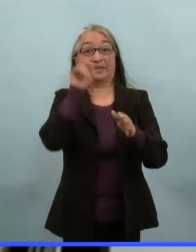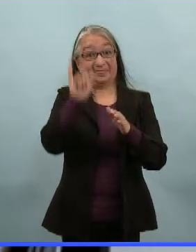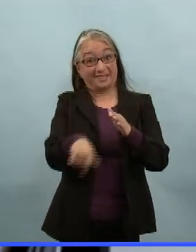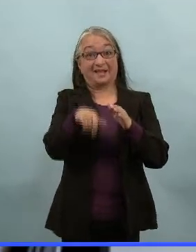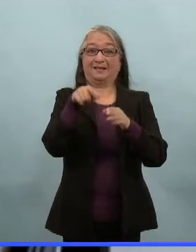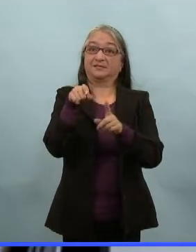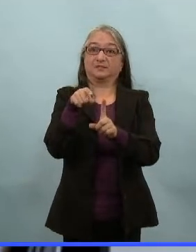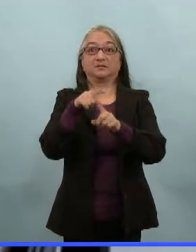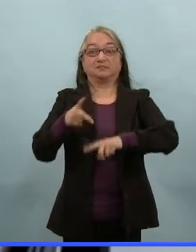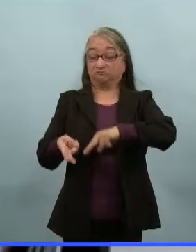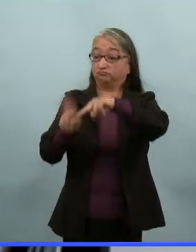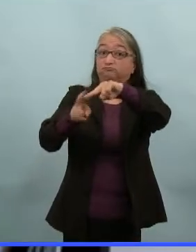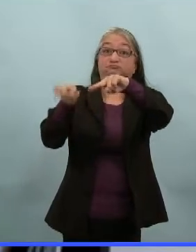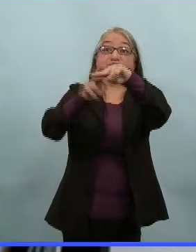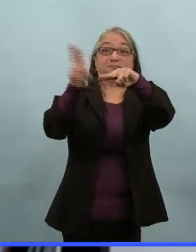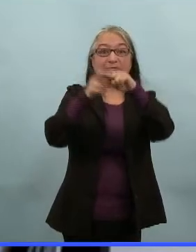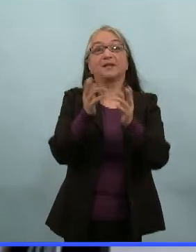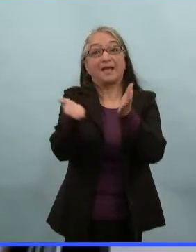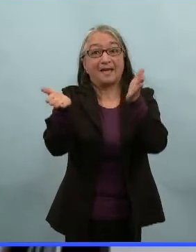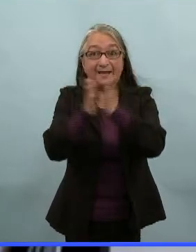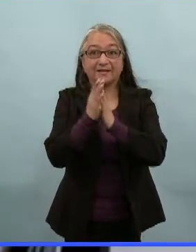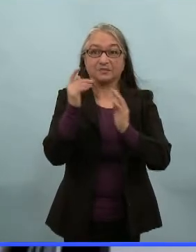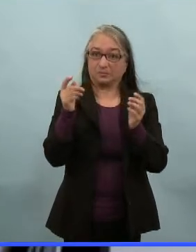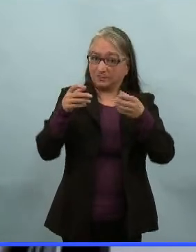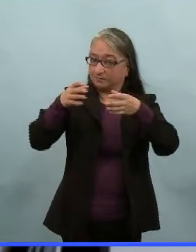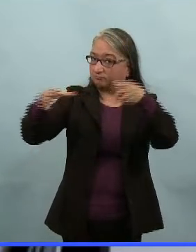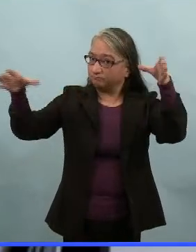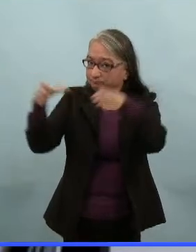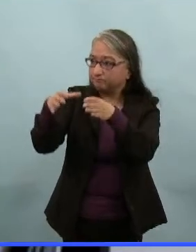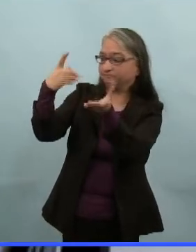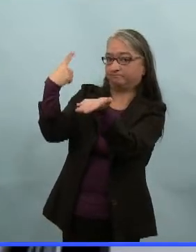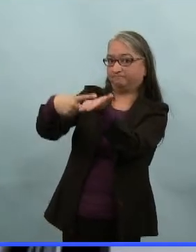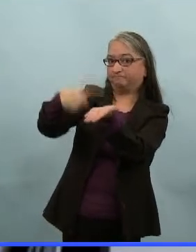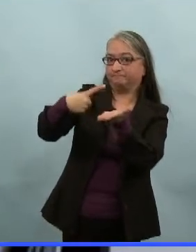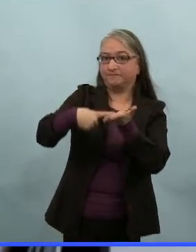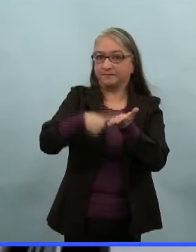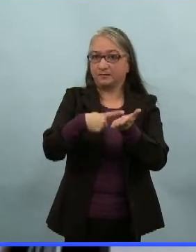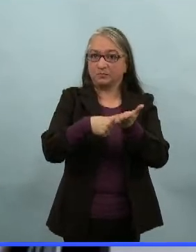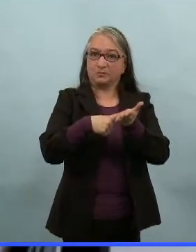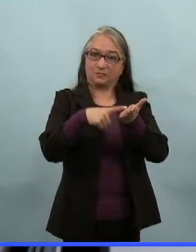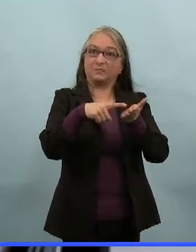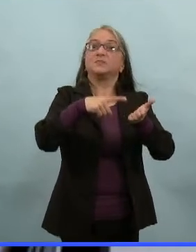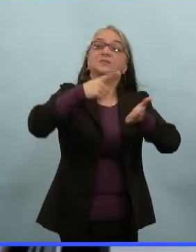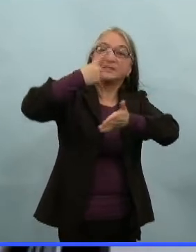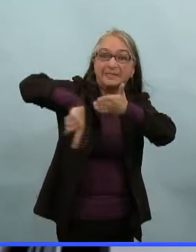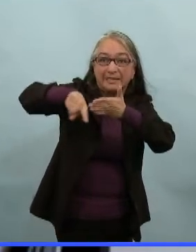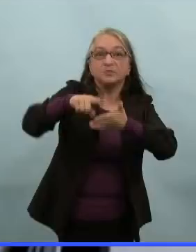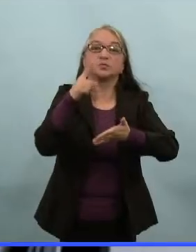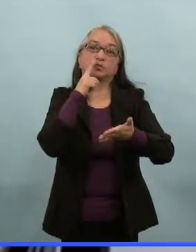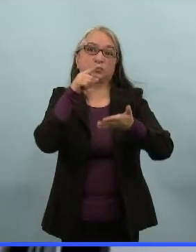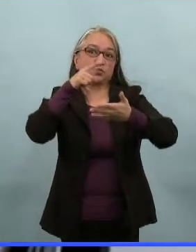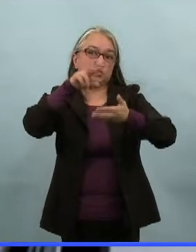meet again this week to reassess this recommendation and ensure that we are